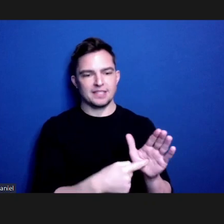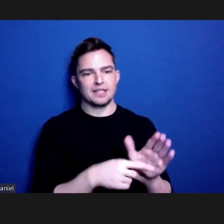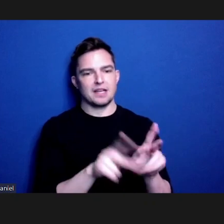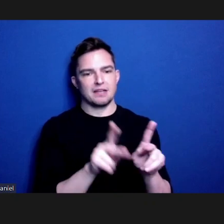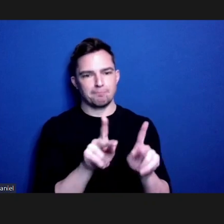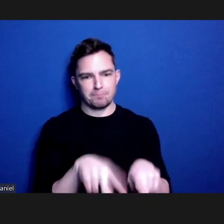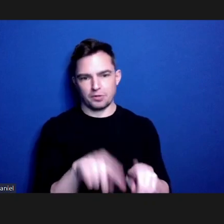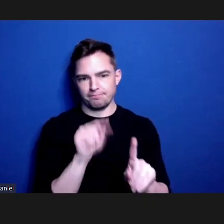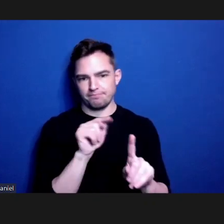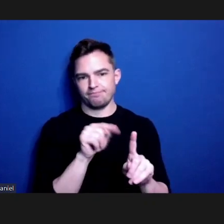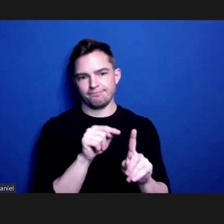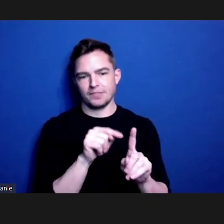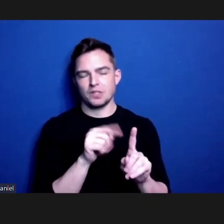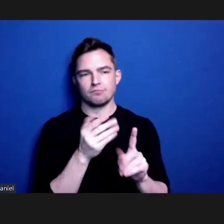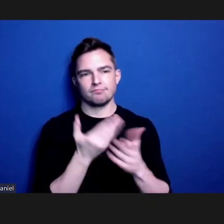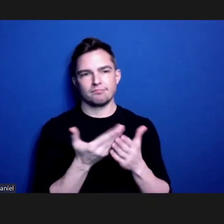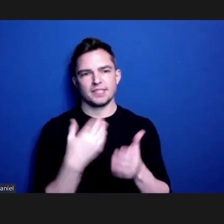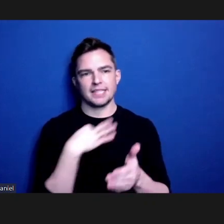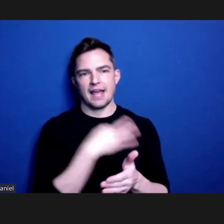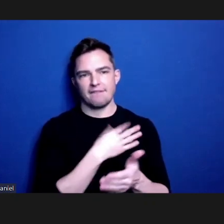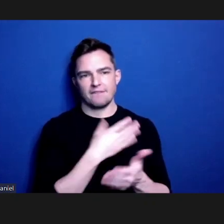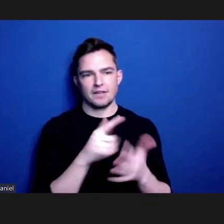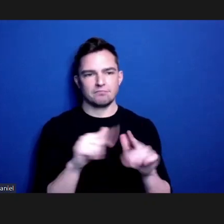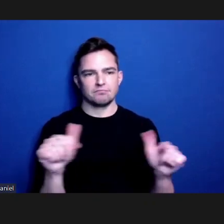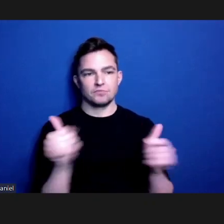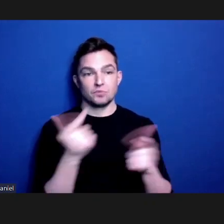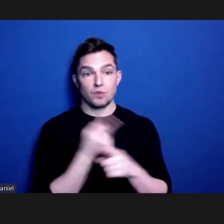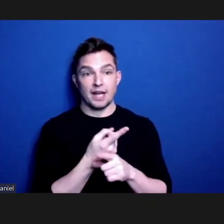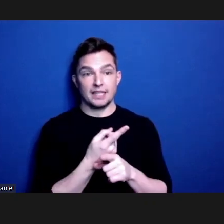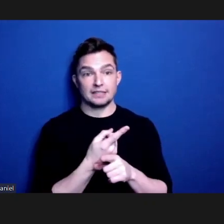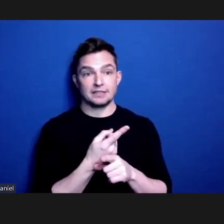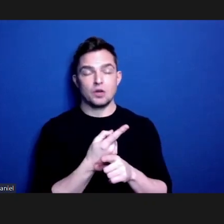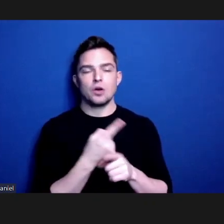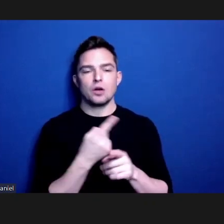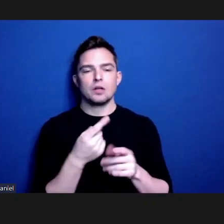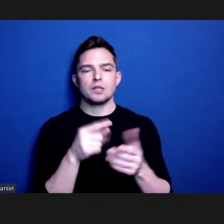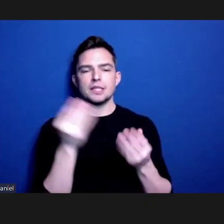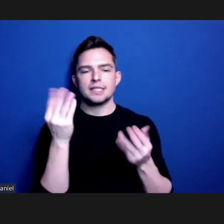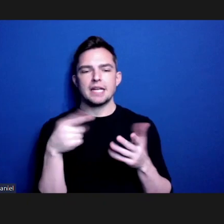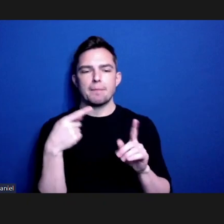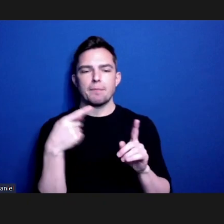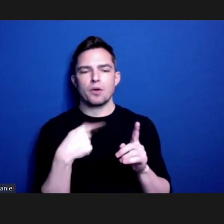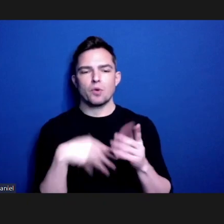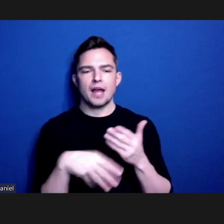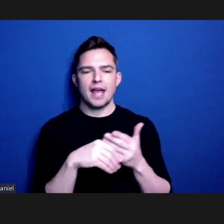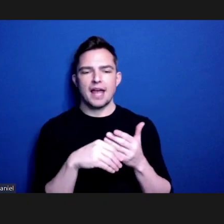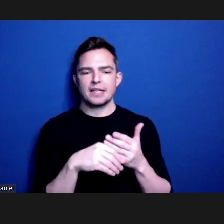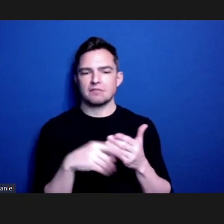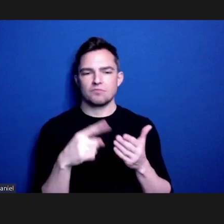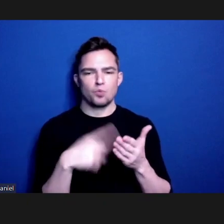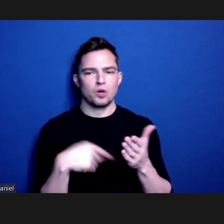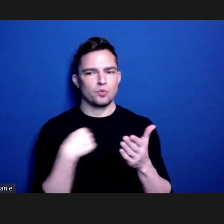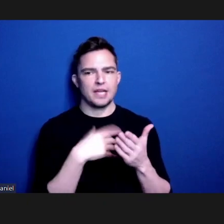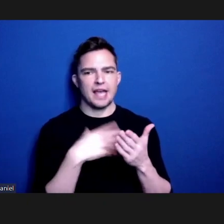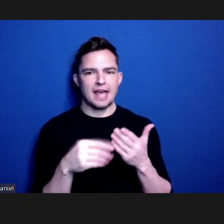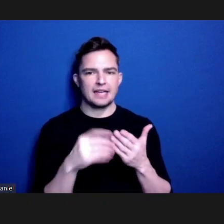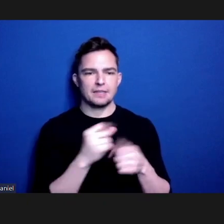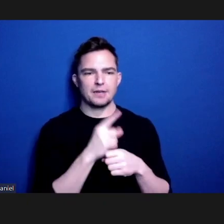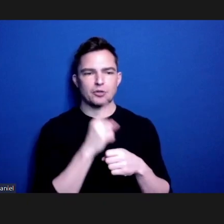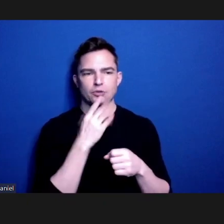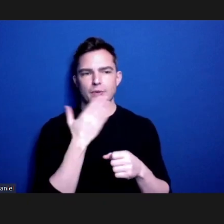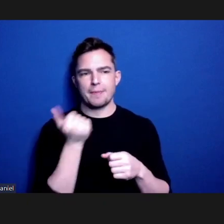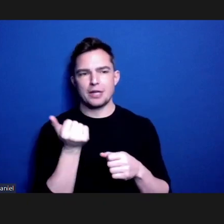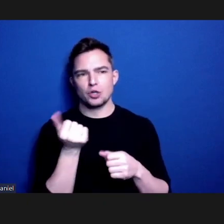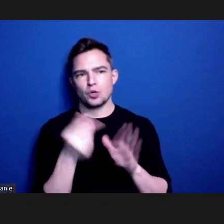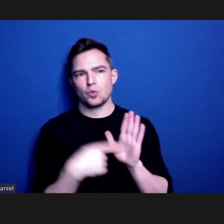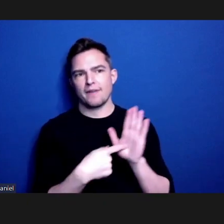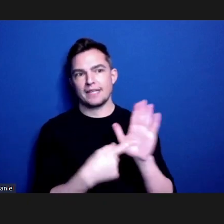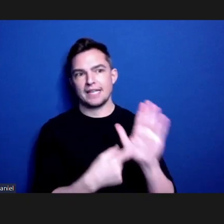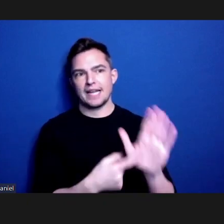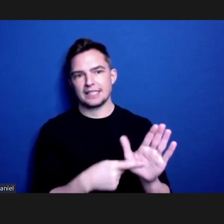know, what are we adding to these data points to better reflect the experiences and identities